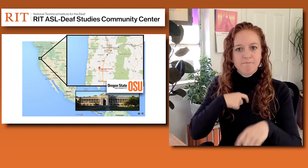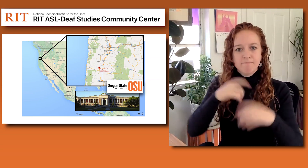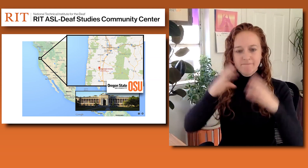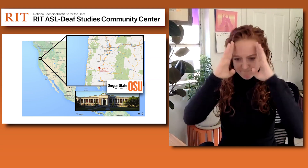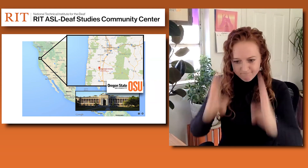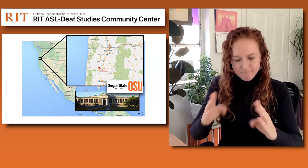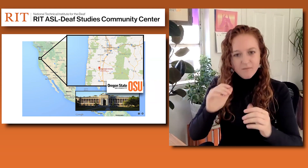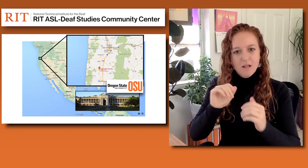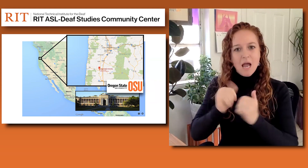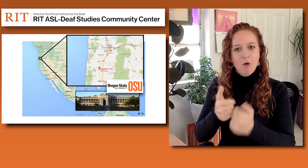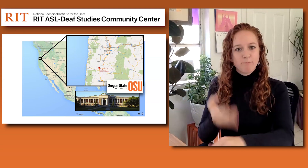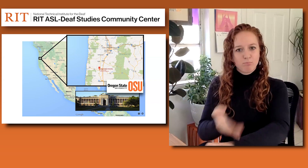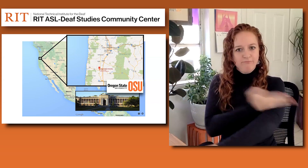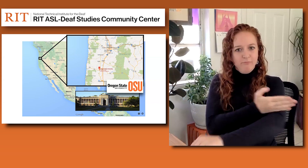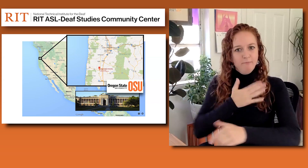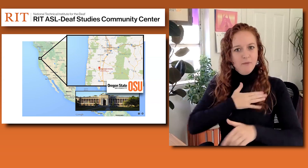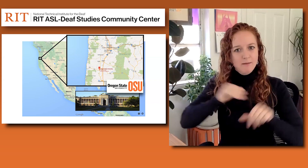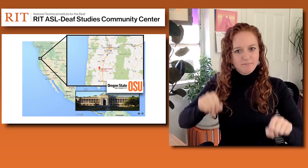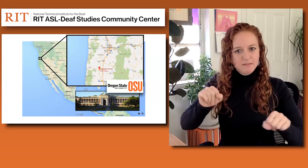So I decided it was time to focus